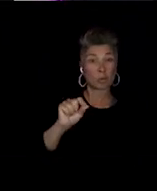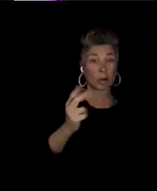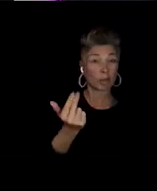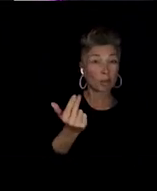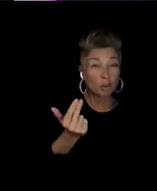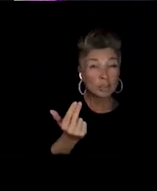2017, 18